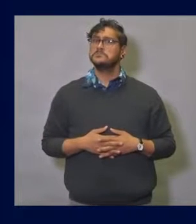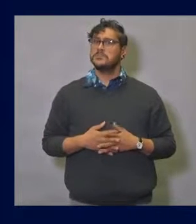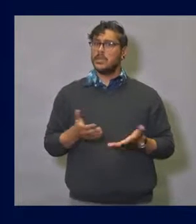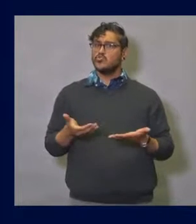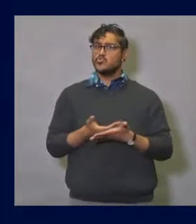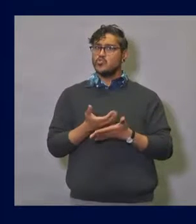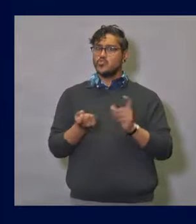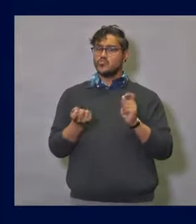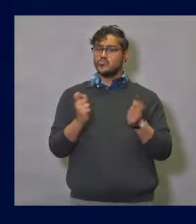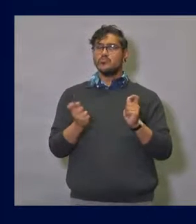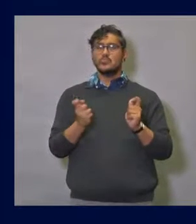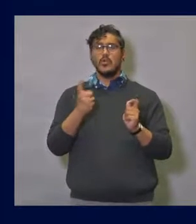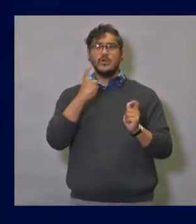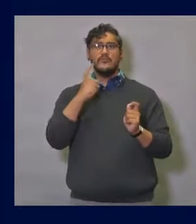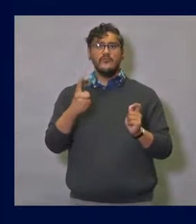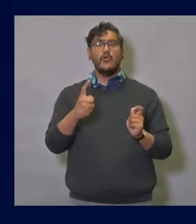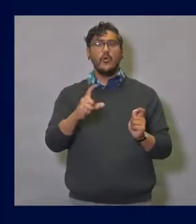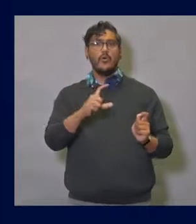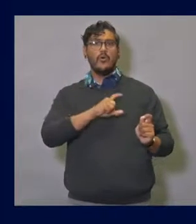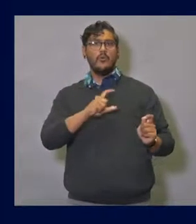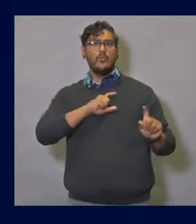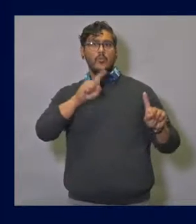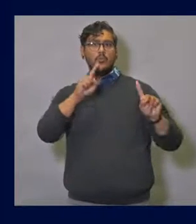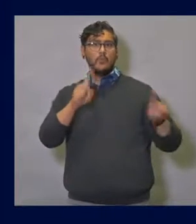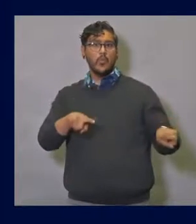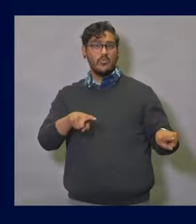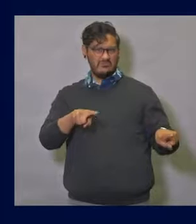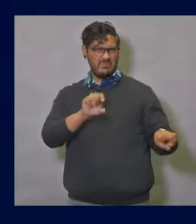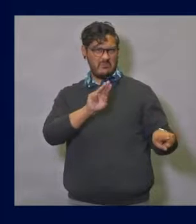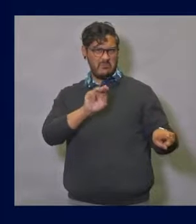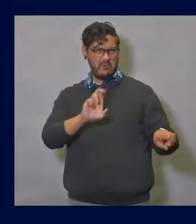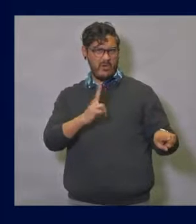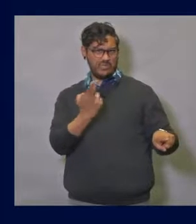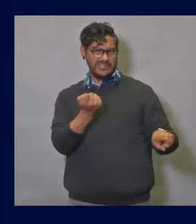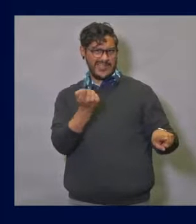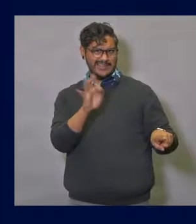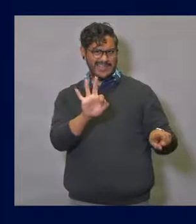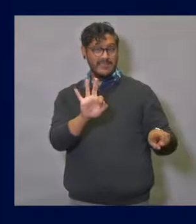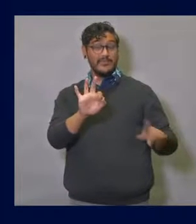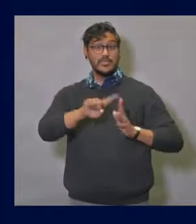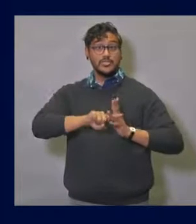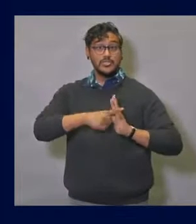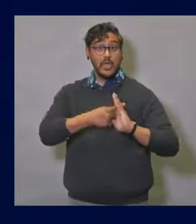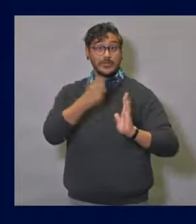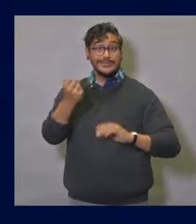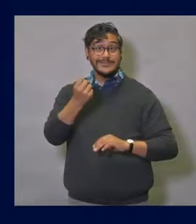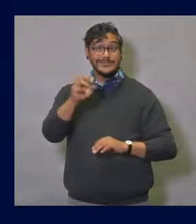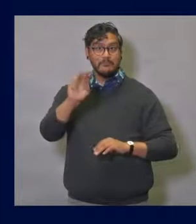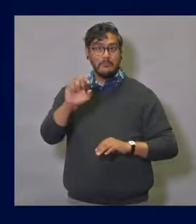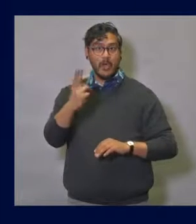WE HAVE MADE ADDITIONAL MODIFICATIONS IN THE HEALTH